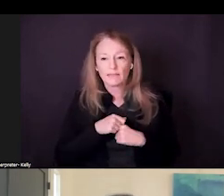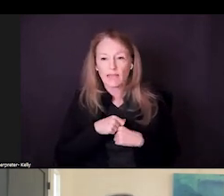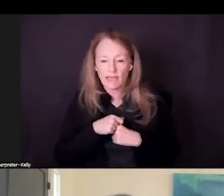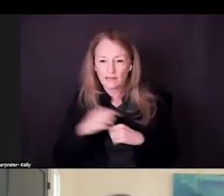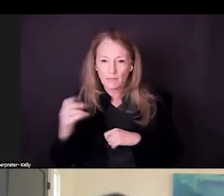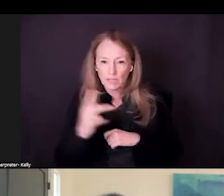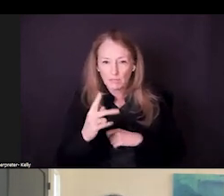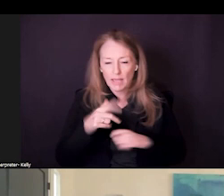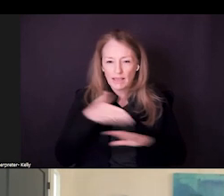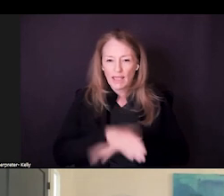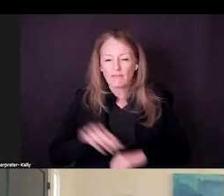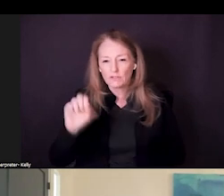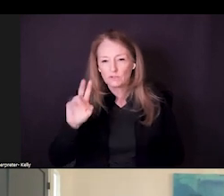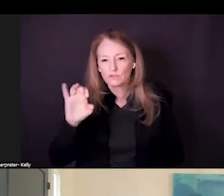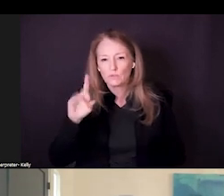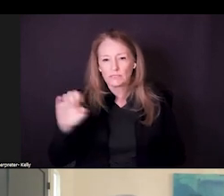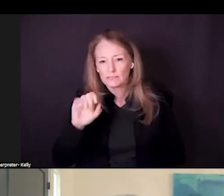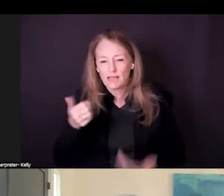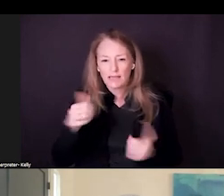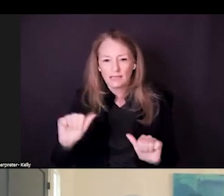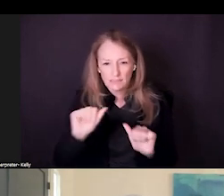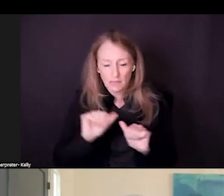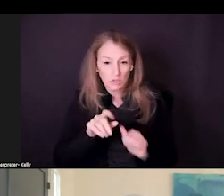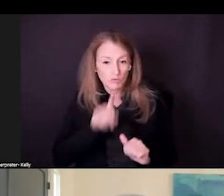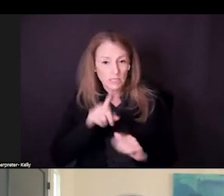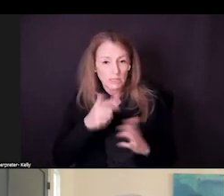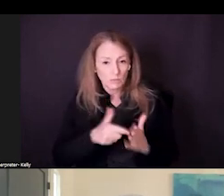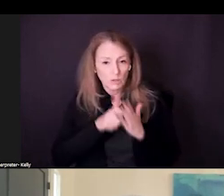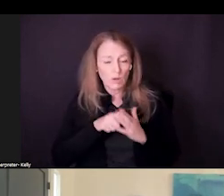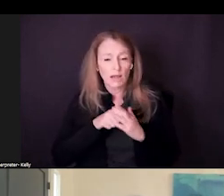SYSTEM. THAT IS REALLY WHERE THE PROJECT LIVED. IF YOU CAN GIVE